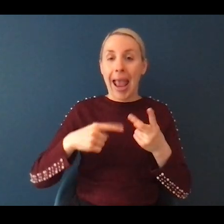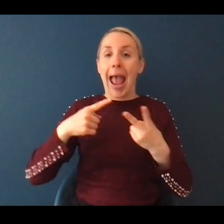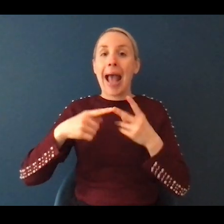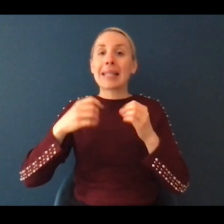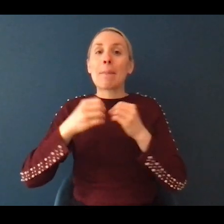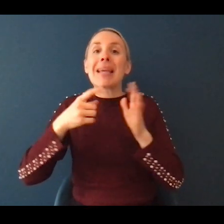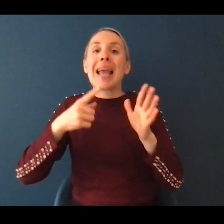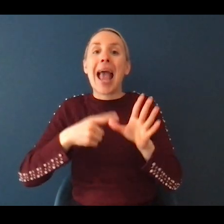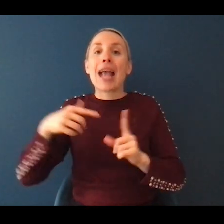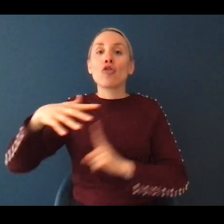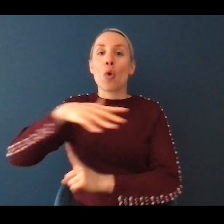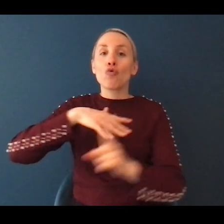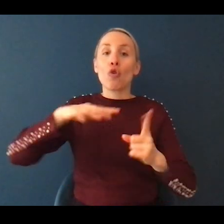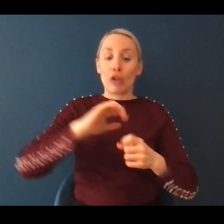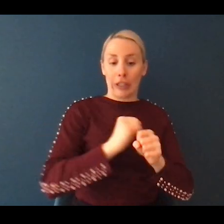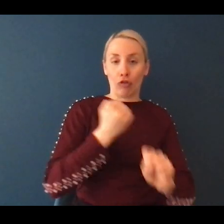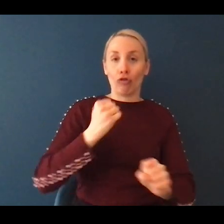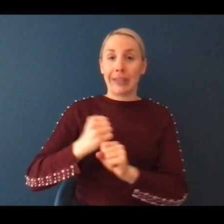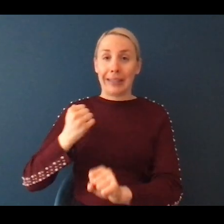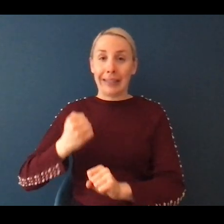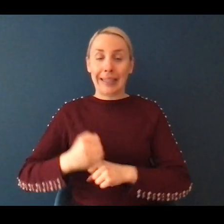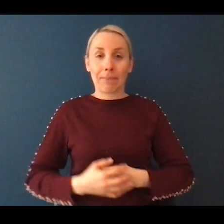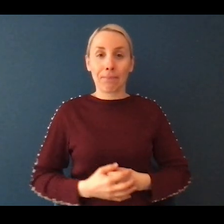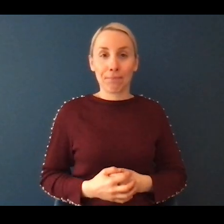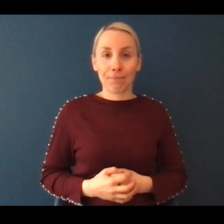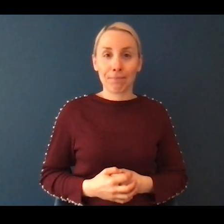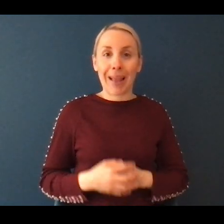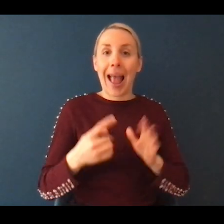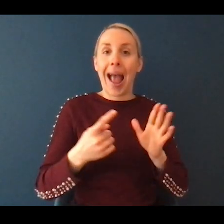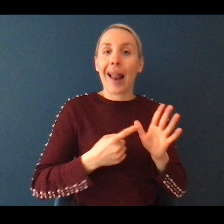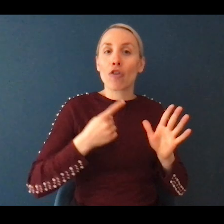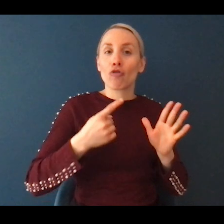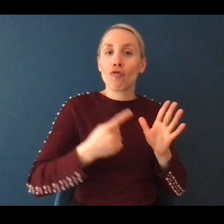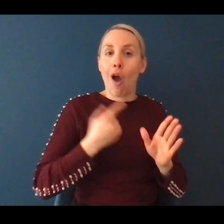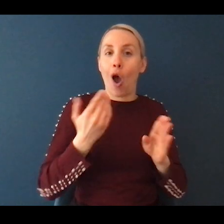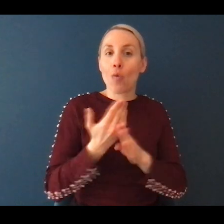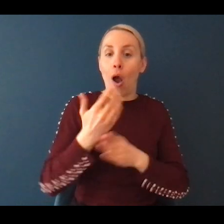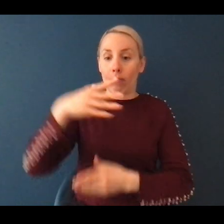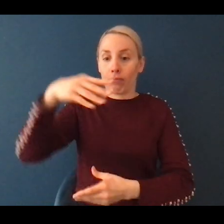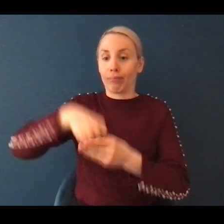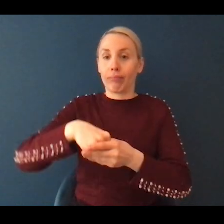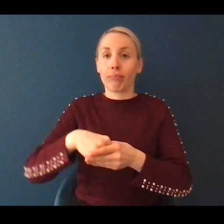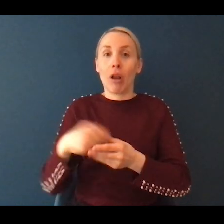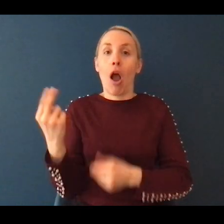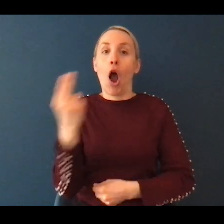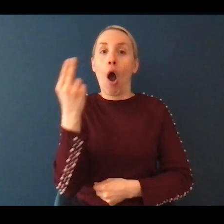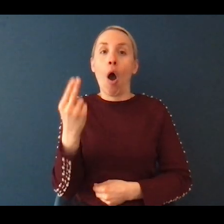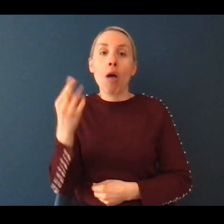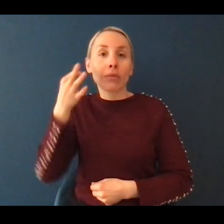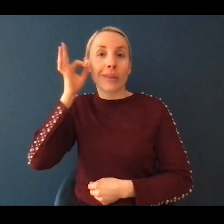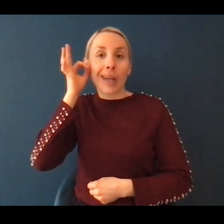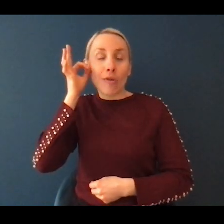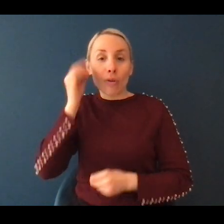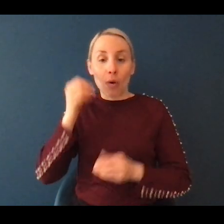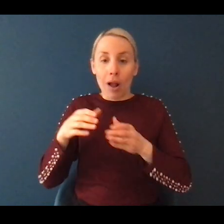and Alejandra's work is part of the Arts Council collection and has been published and exhibited